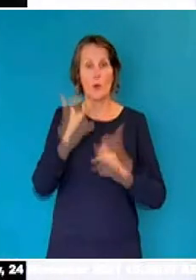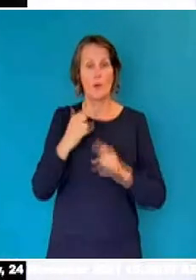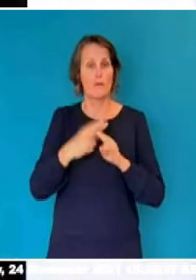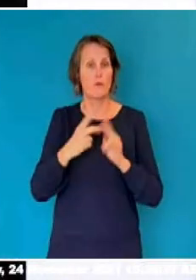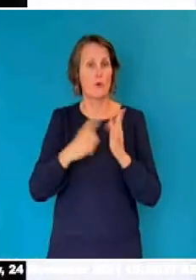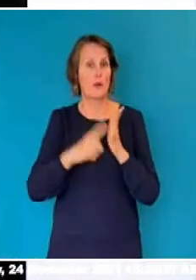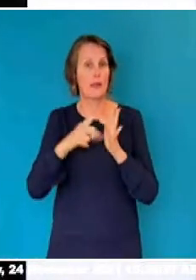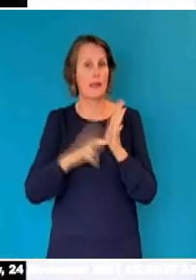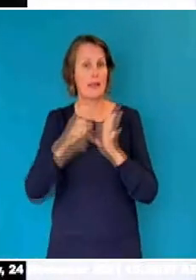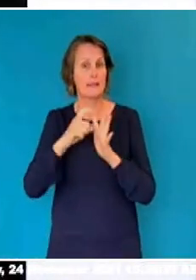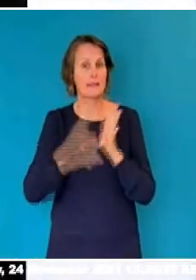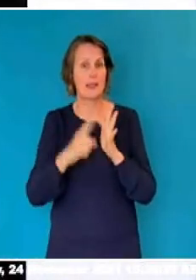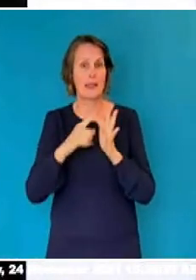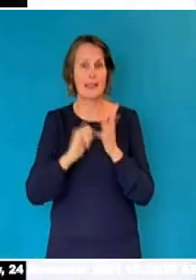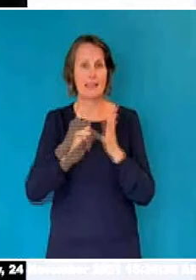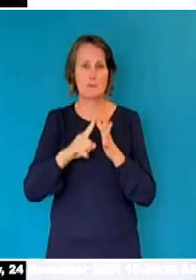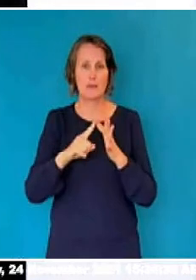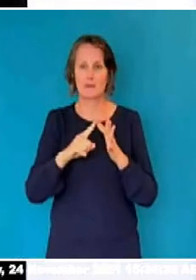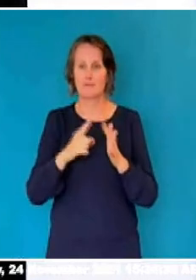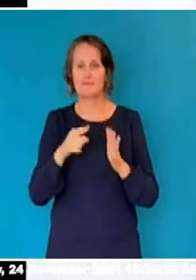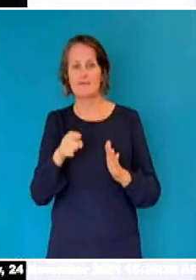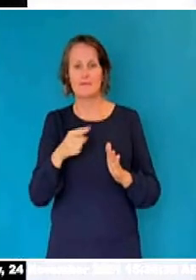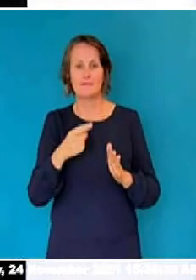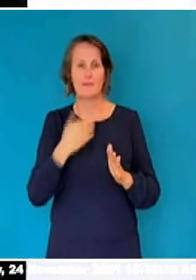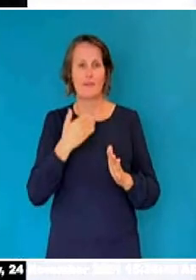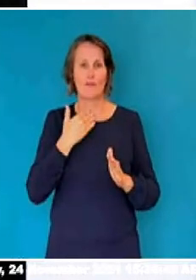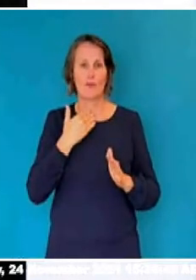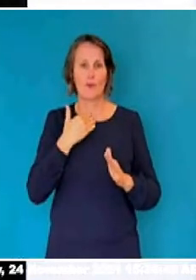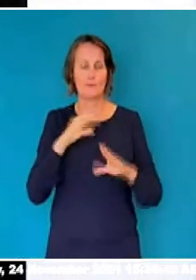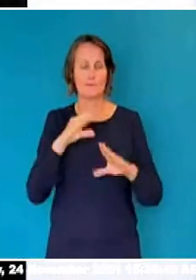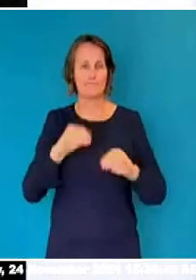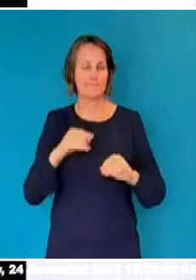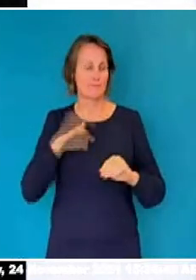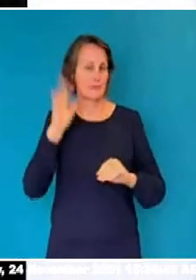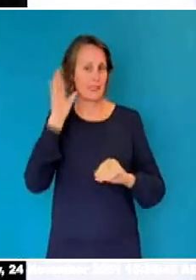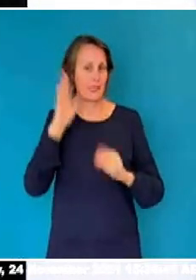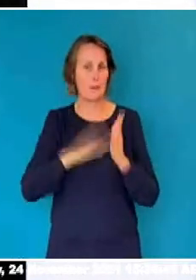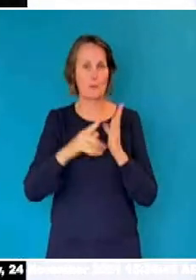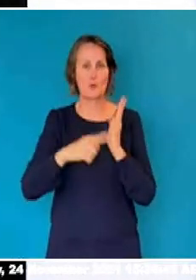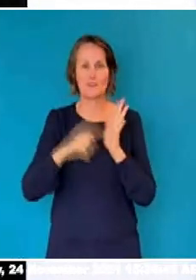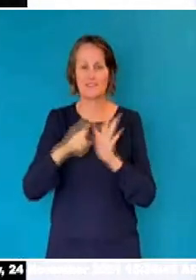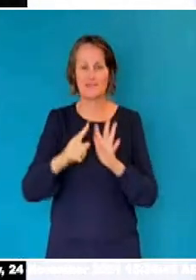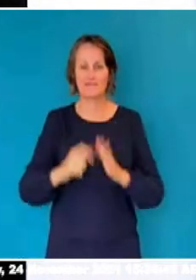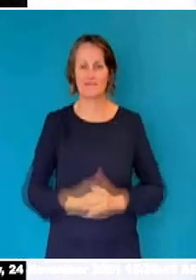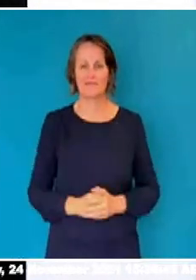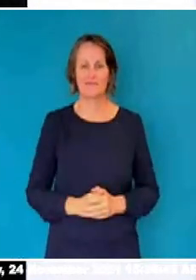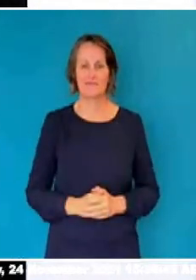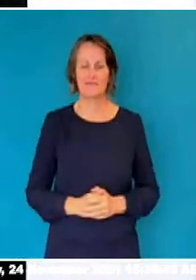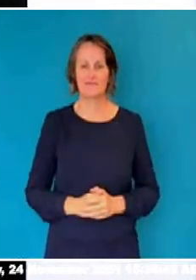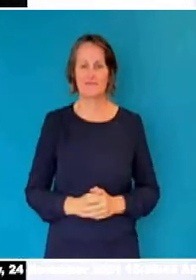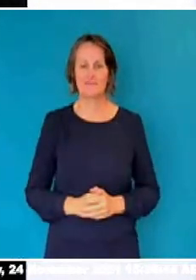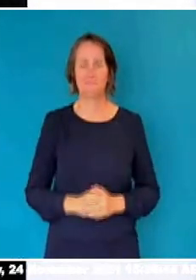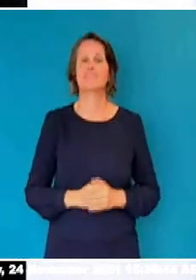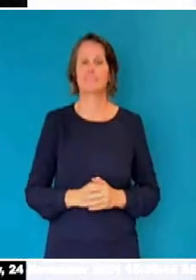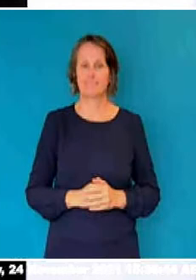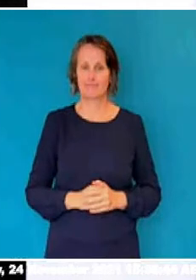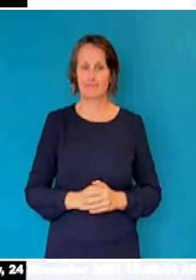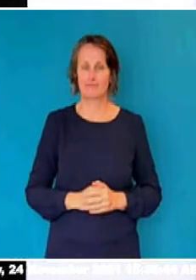They were just --- MS THEW: May it please, Commissioner, we were still